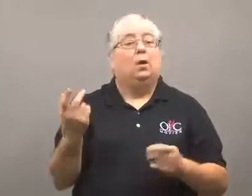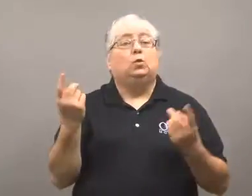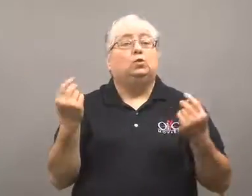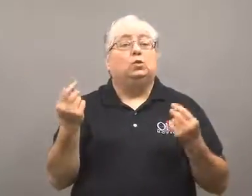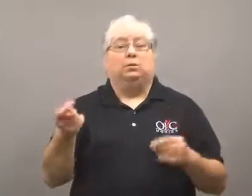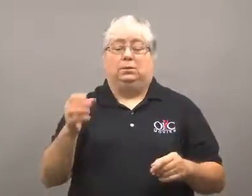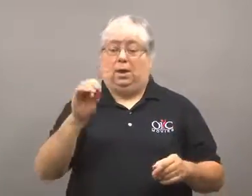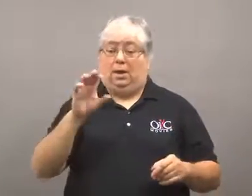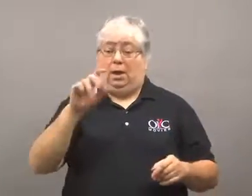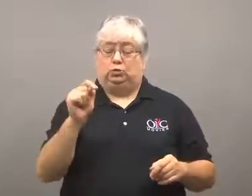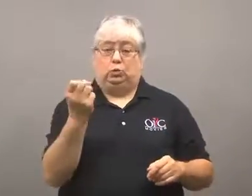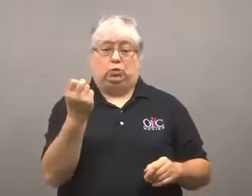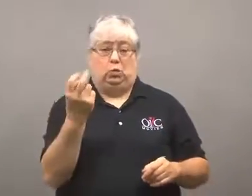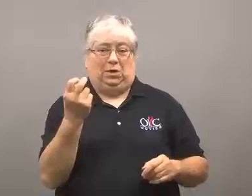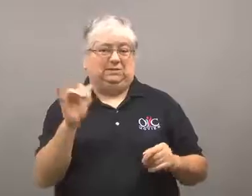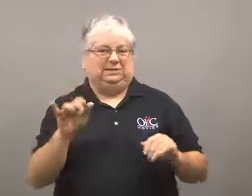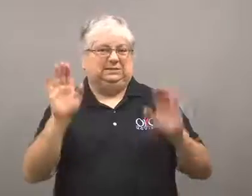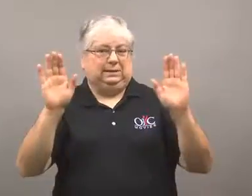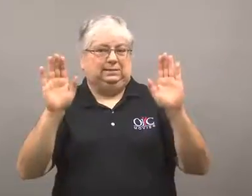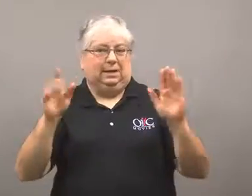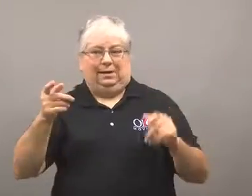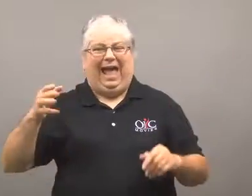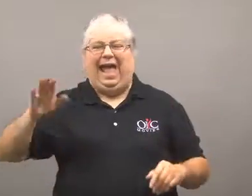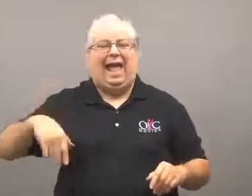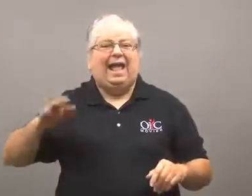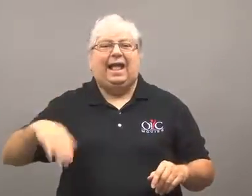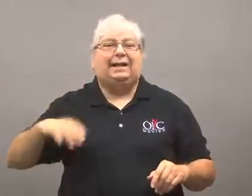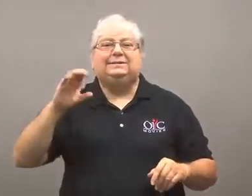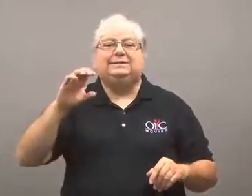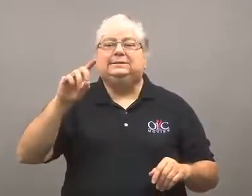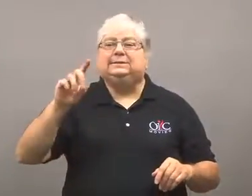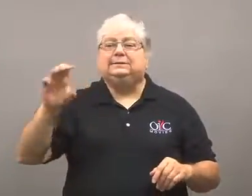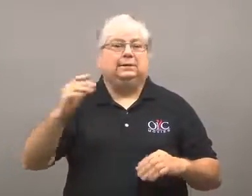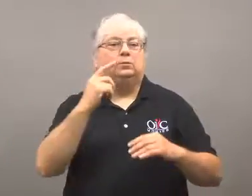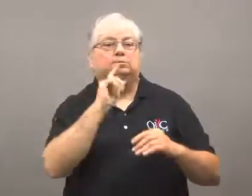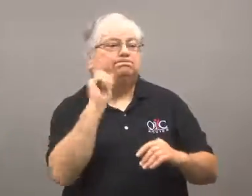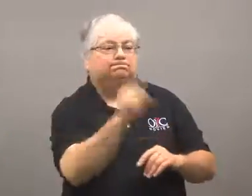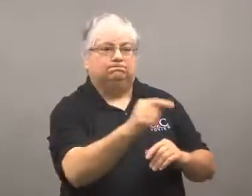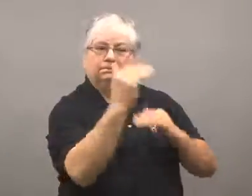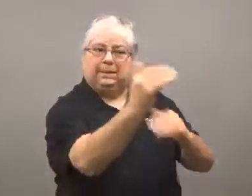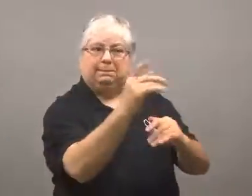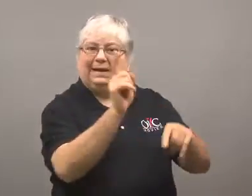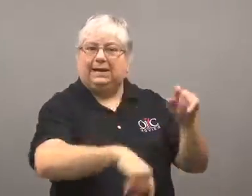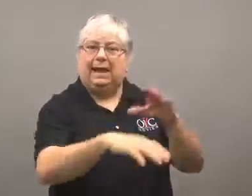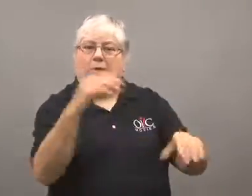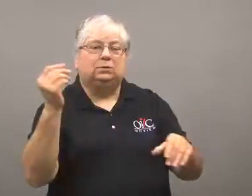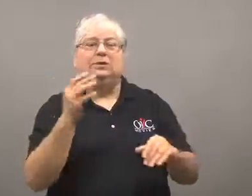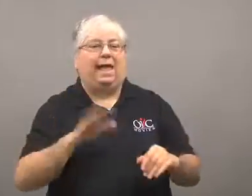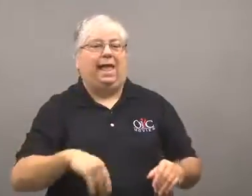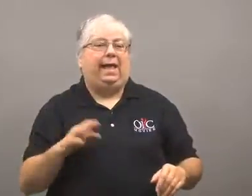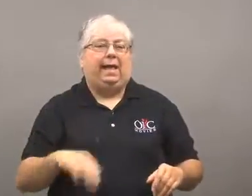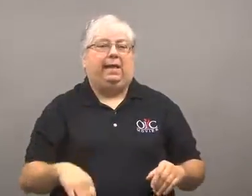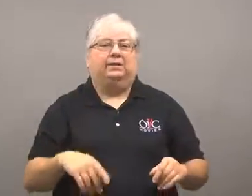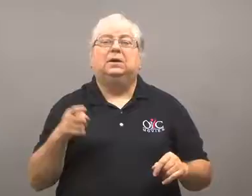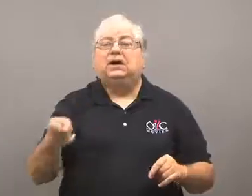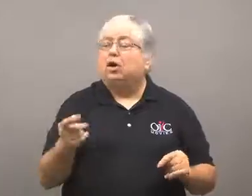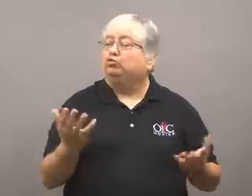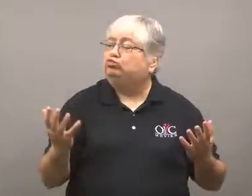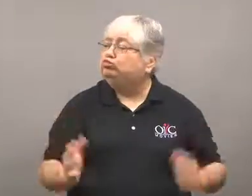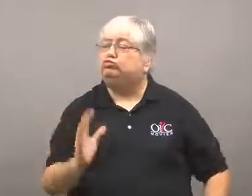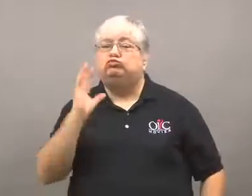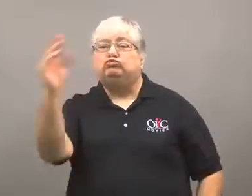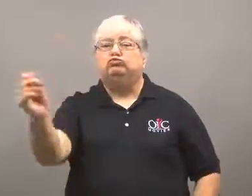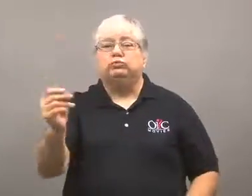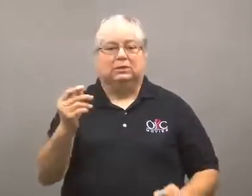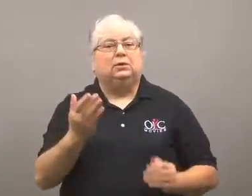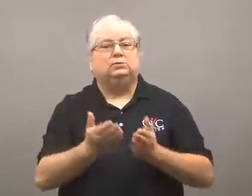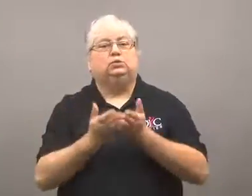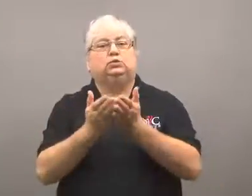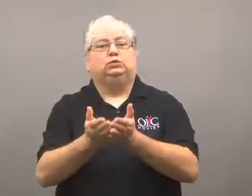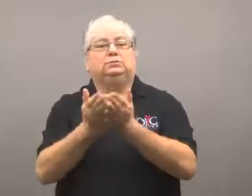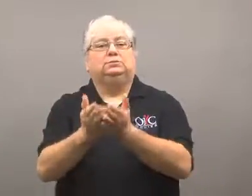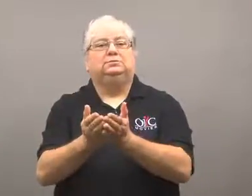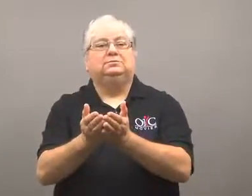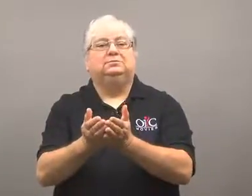On Sunday, October 12, before the CDC imposed restrictions,